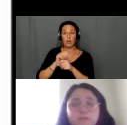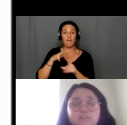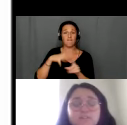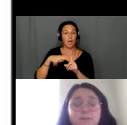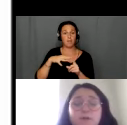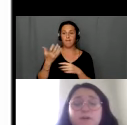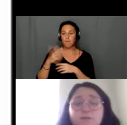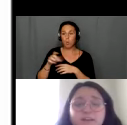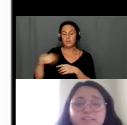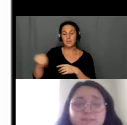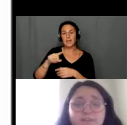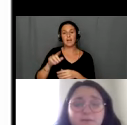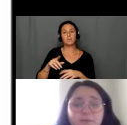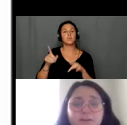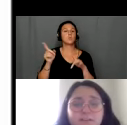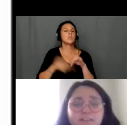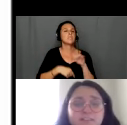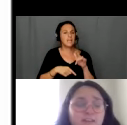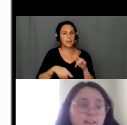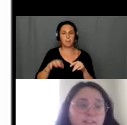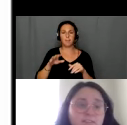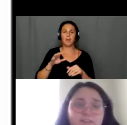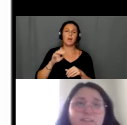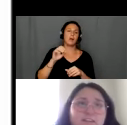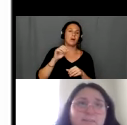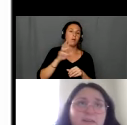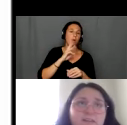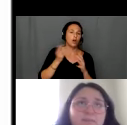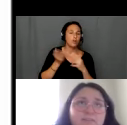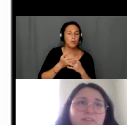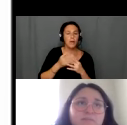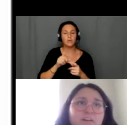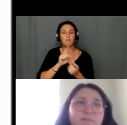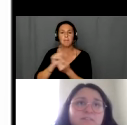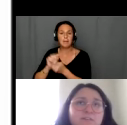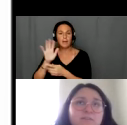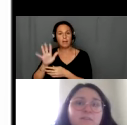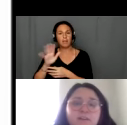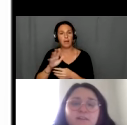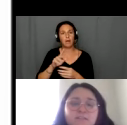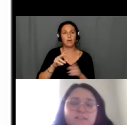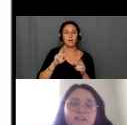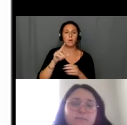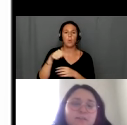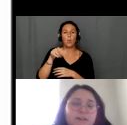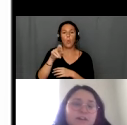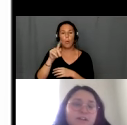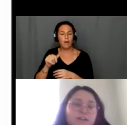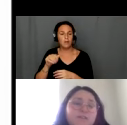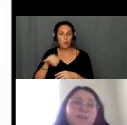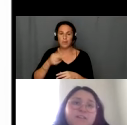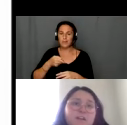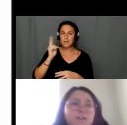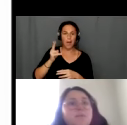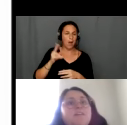to skip water brakes to meet their quotas, and so these high demand high pressure environments don't necessarily provide a healthy environment